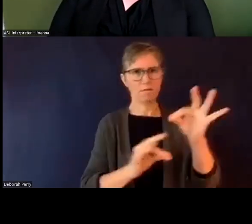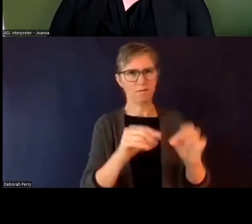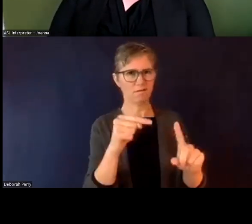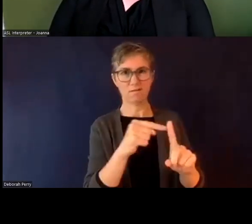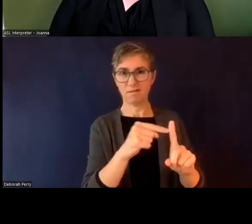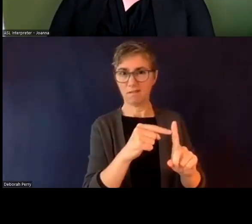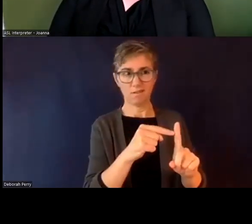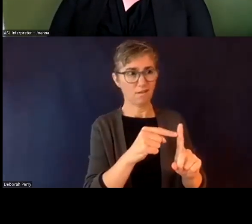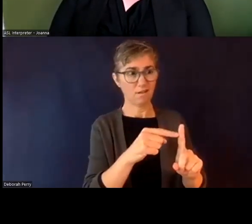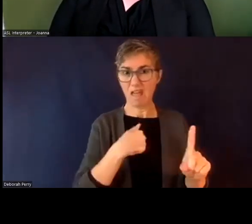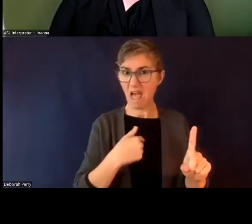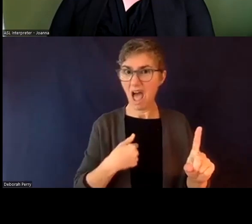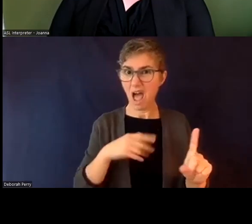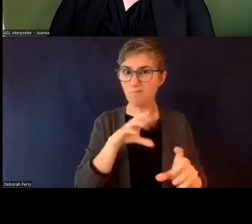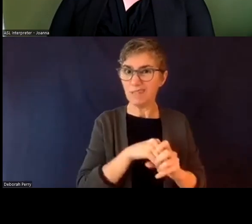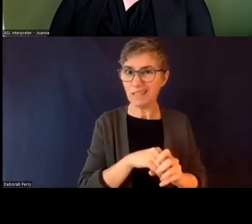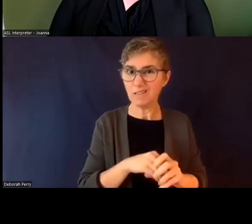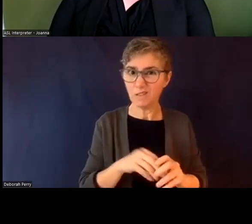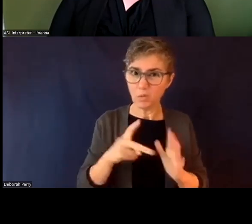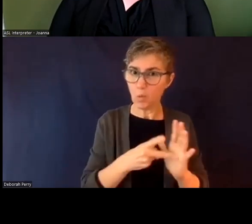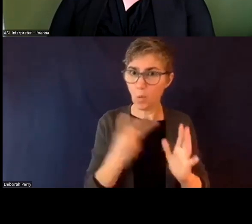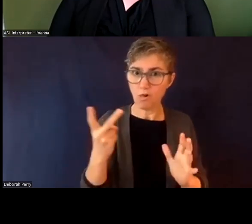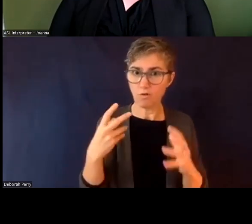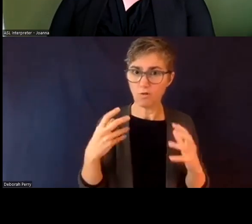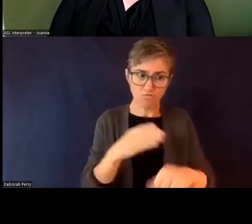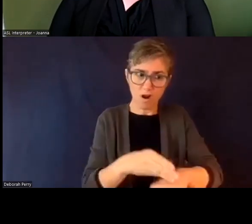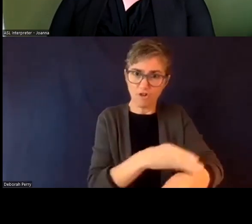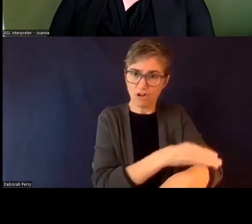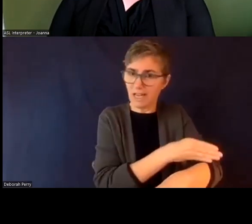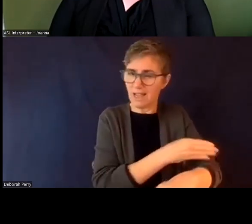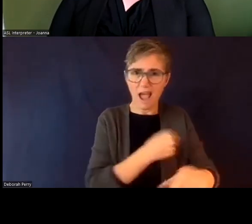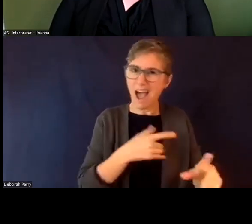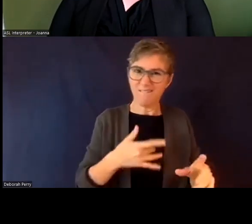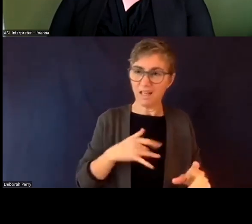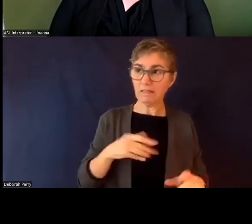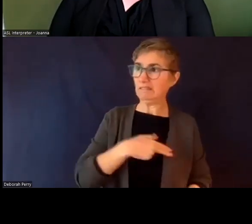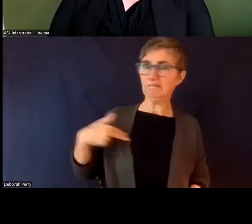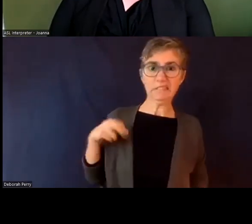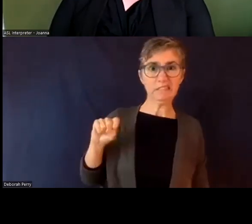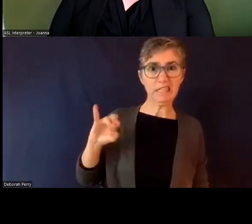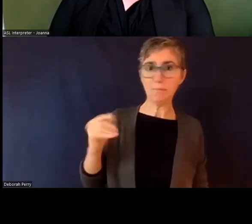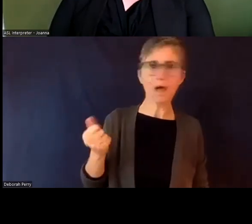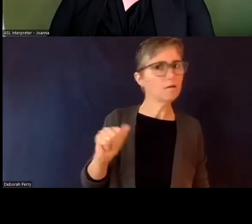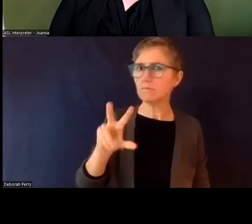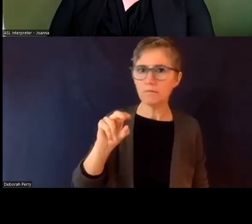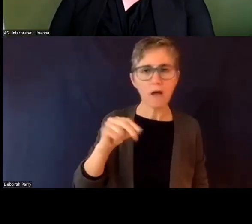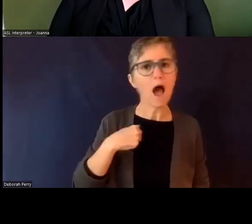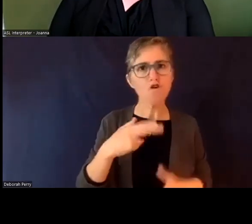dual recovery, and it feels like discrimination. If I go to a mental health provider for support